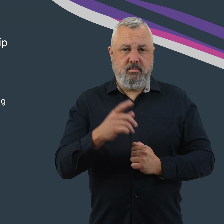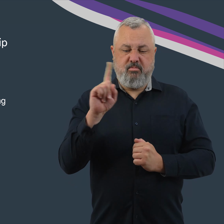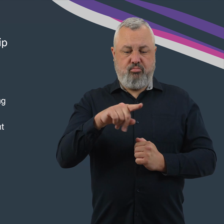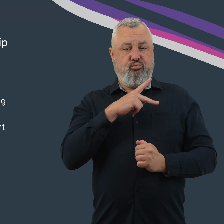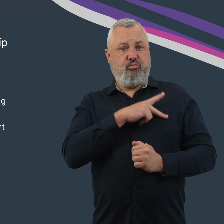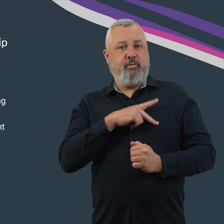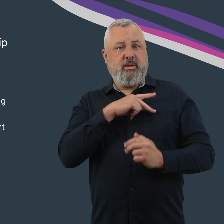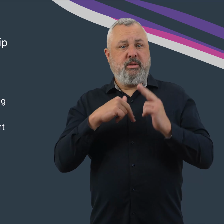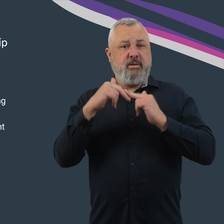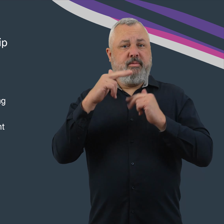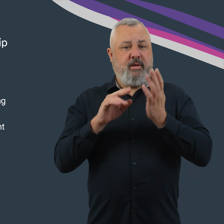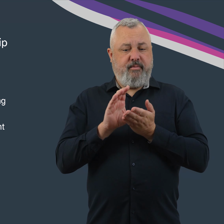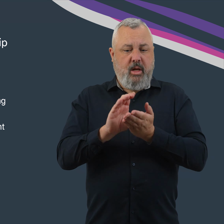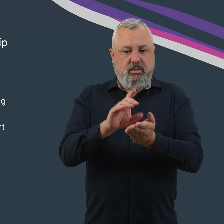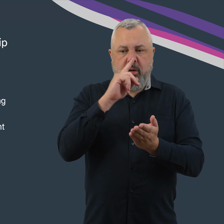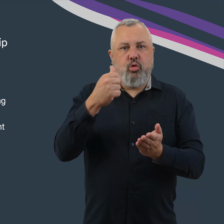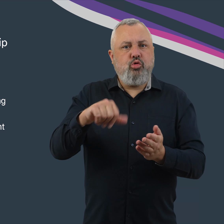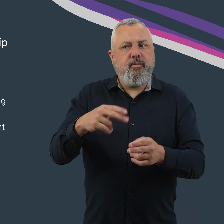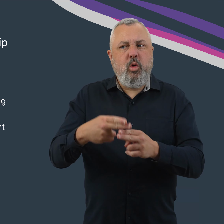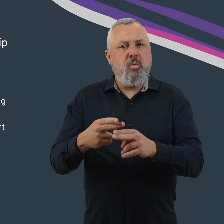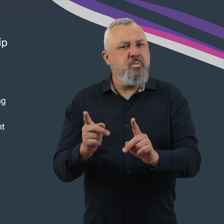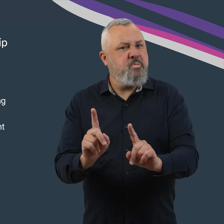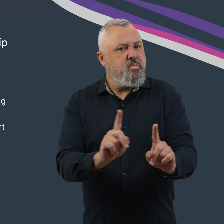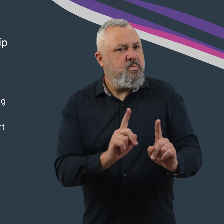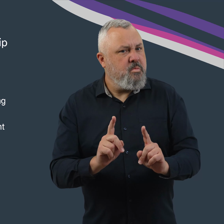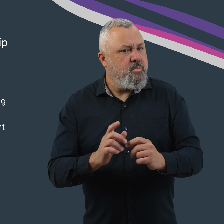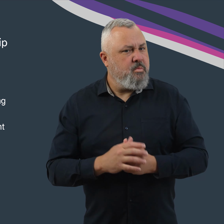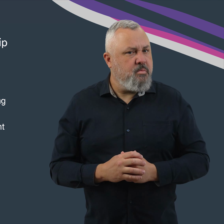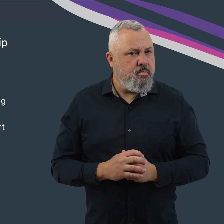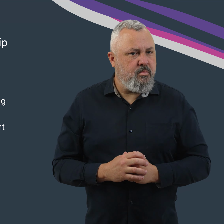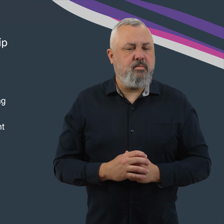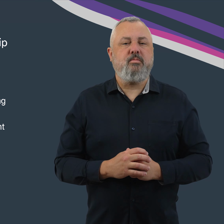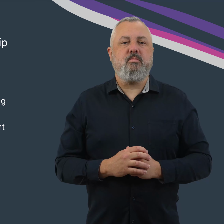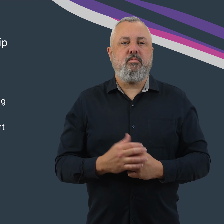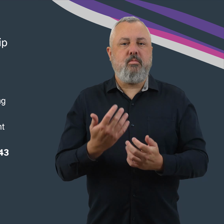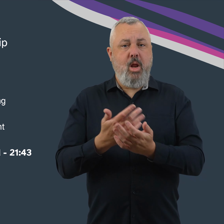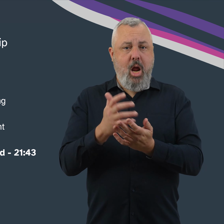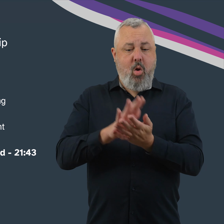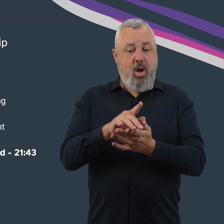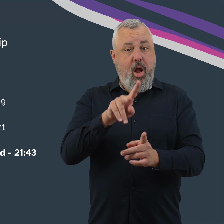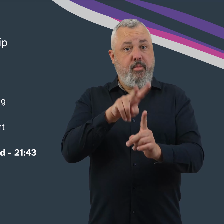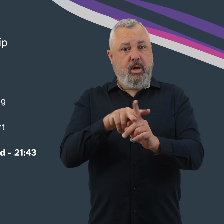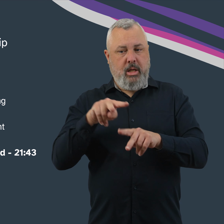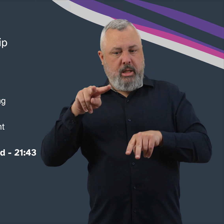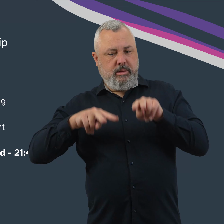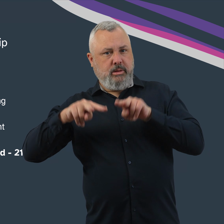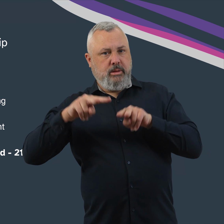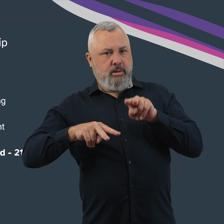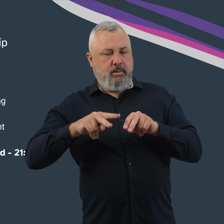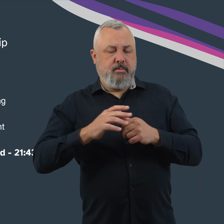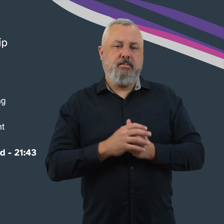What the Professional Development Funding can be used for How applications will be assessed